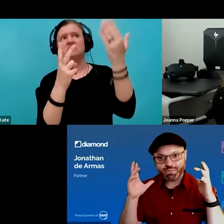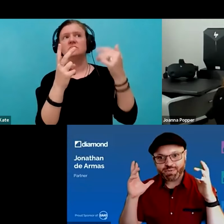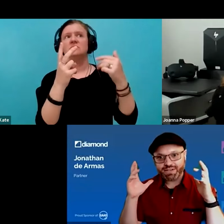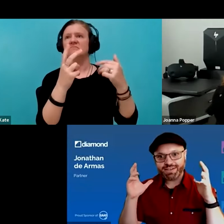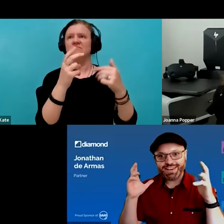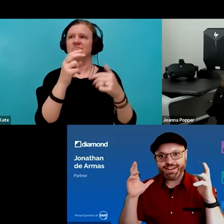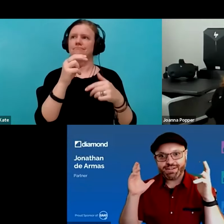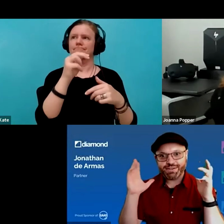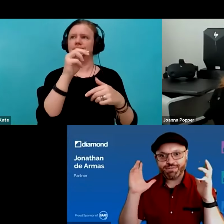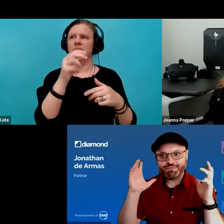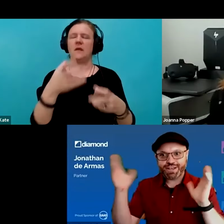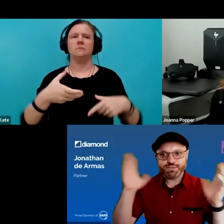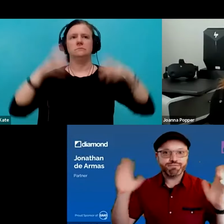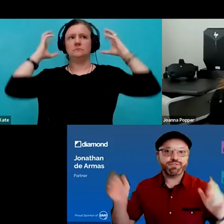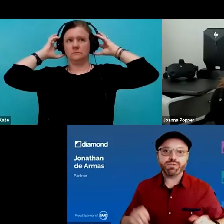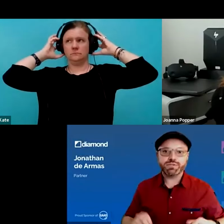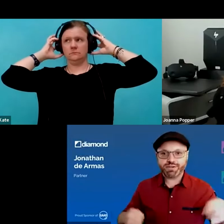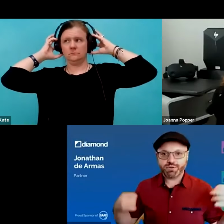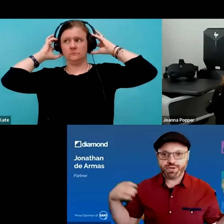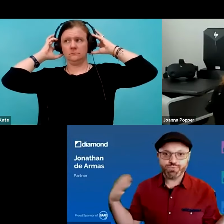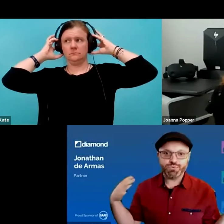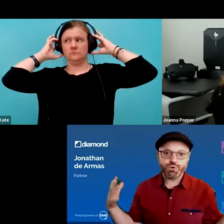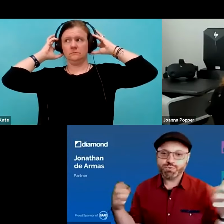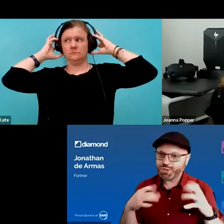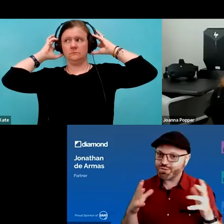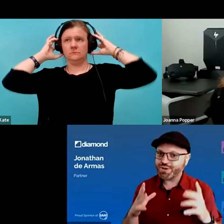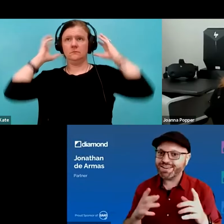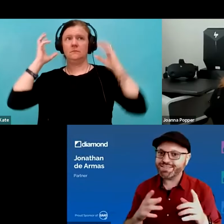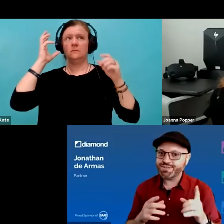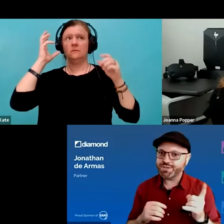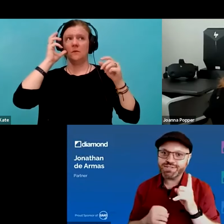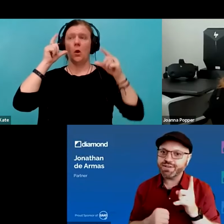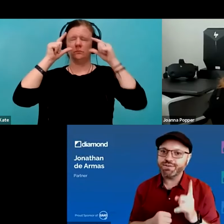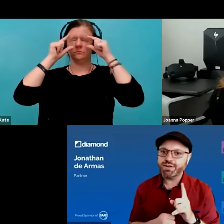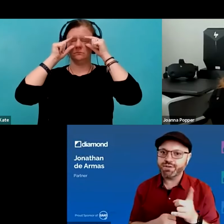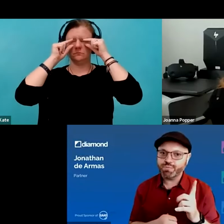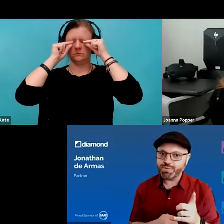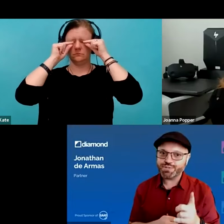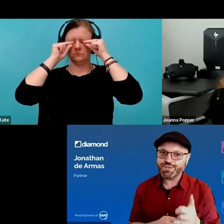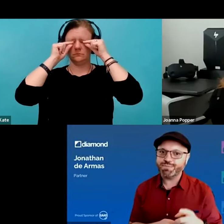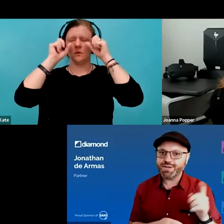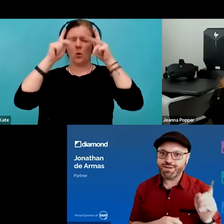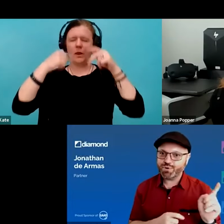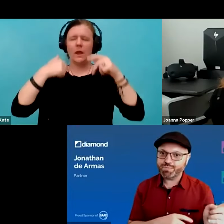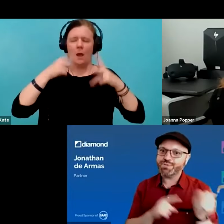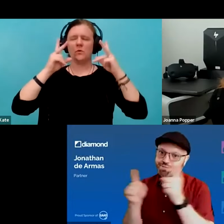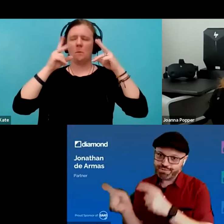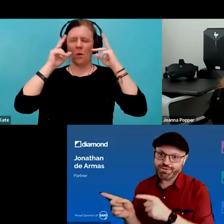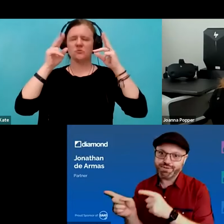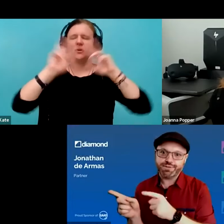you in the beginning, and it sounds and feels like you're in a room, close your eyes, you couldn't tell you're not in a barbershop getting prepped for your, your